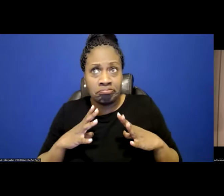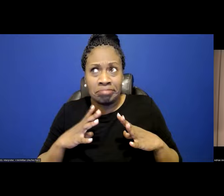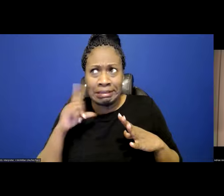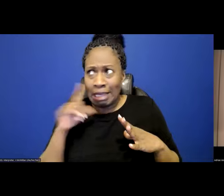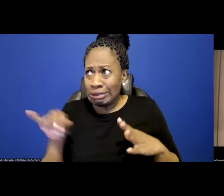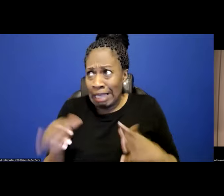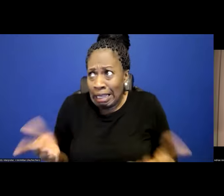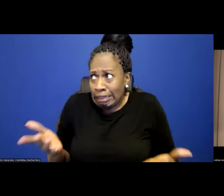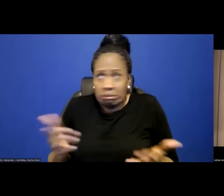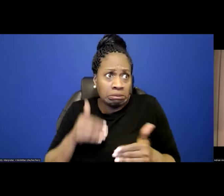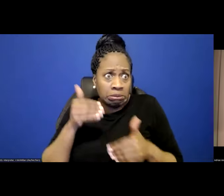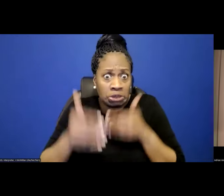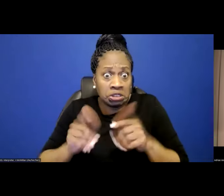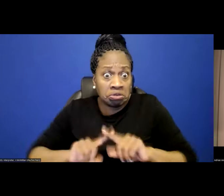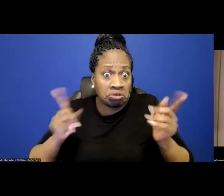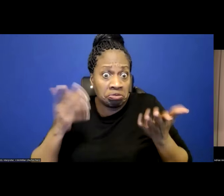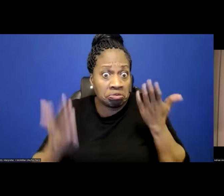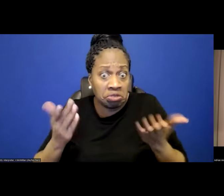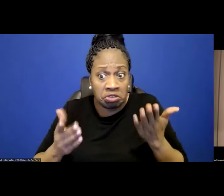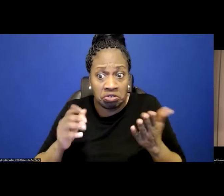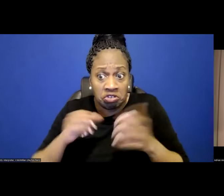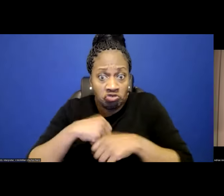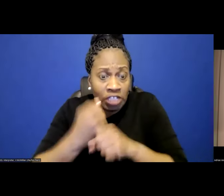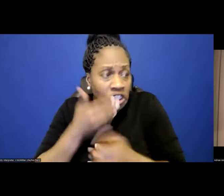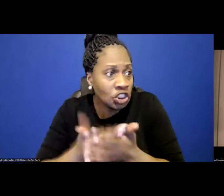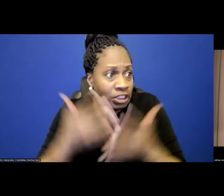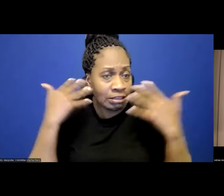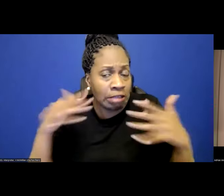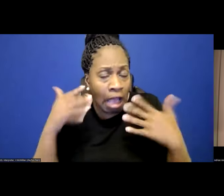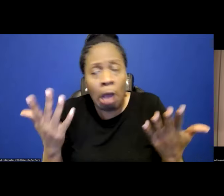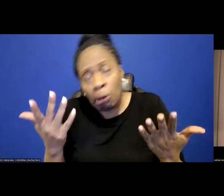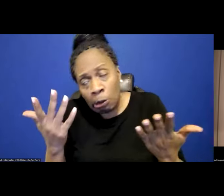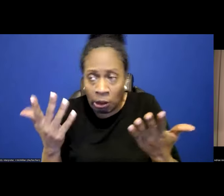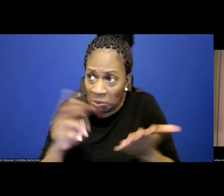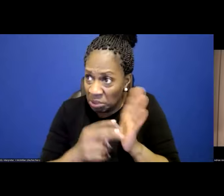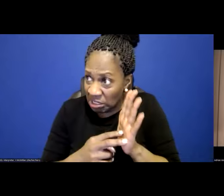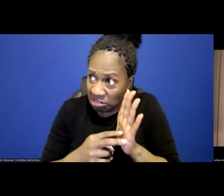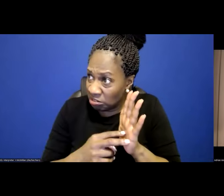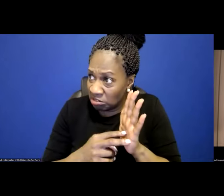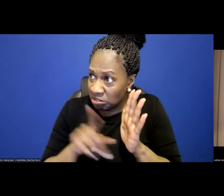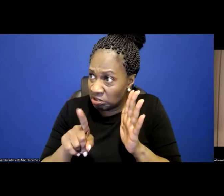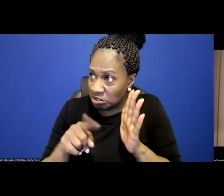I mean, the process of just creating a good sound doesn't mean that you all have to look exactly the same,